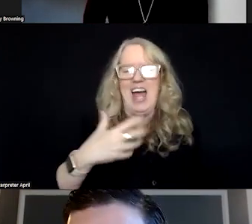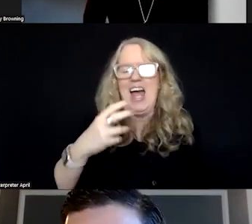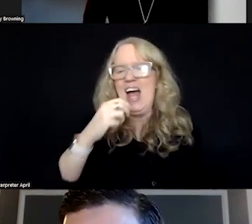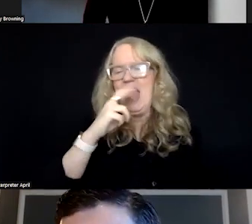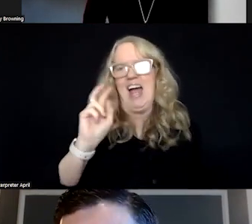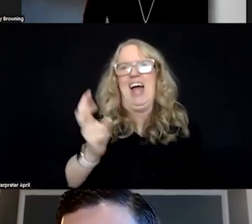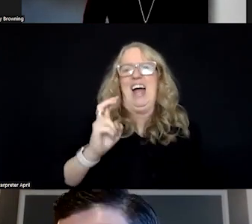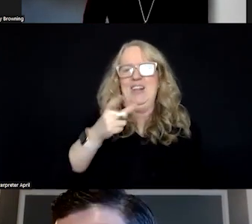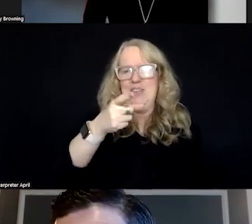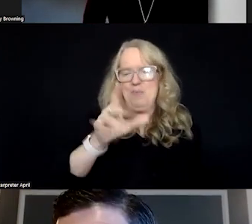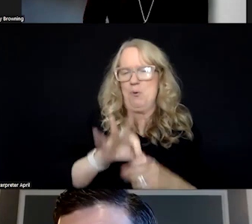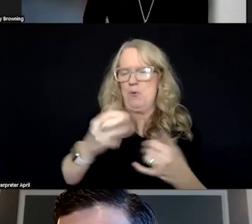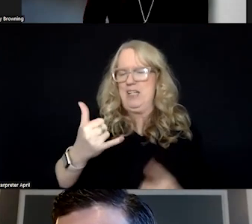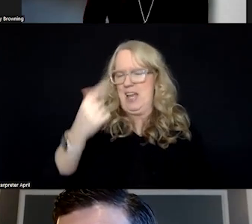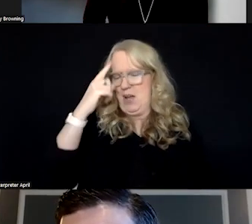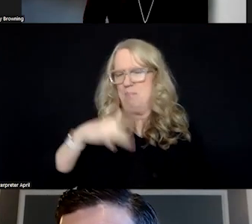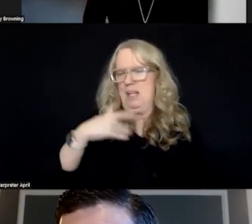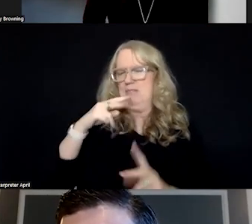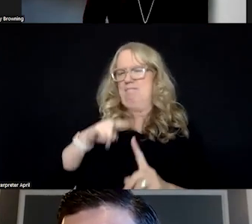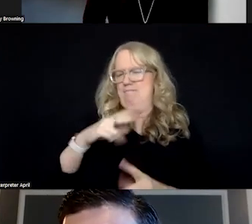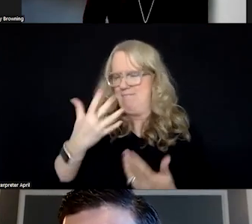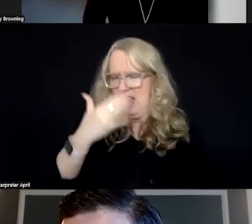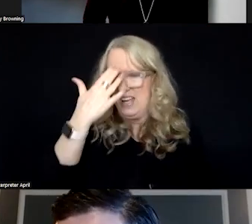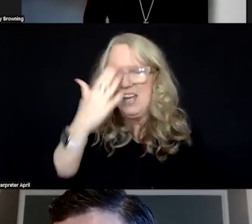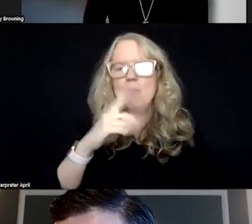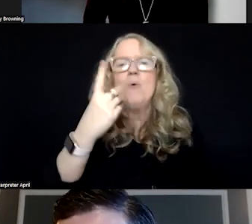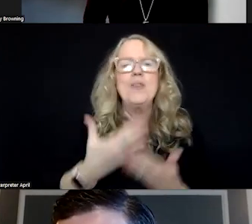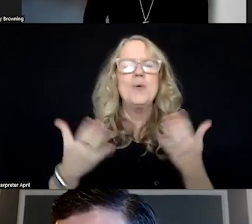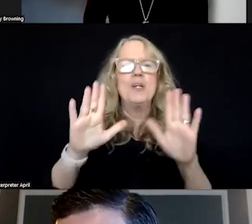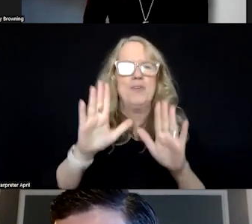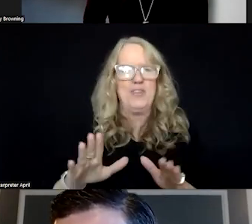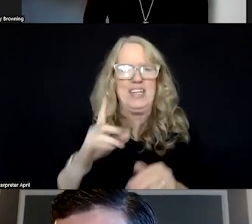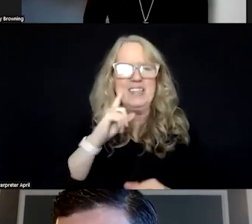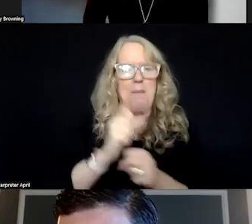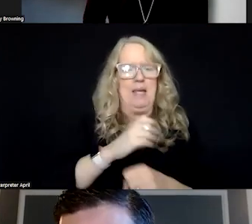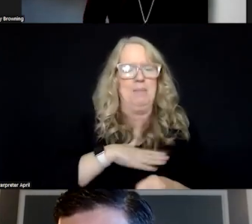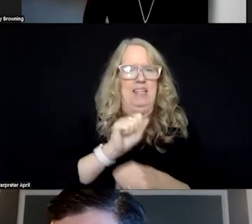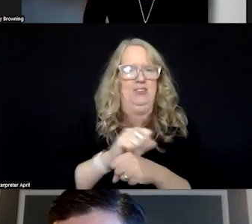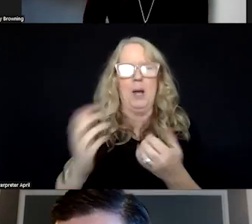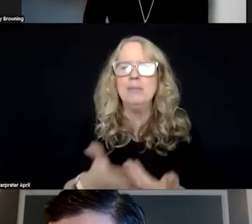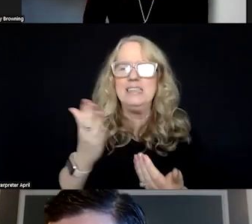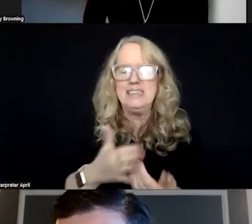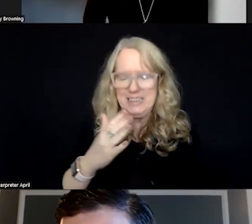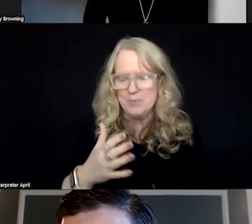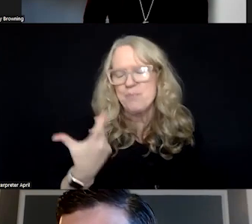POLL, BUT THIS MAKES MY JOB EASY. OBVIOUSLY, HAVING DOCTOR